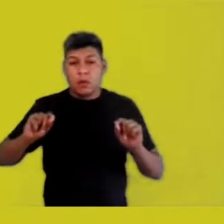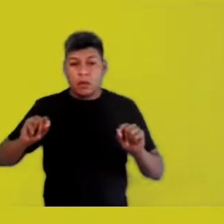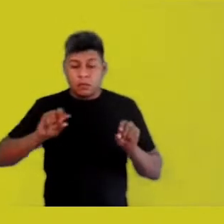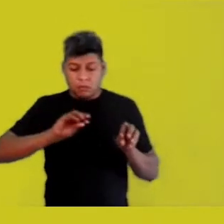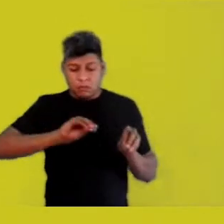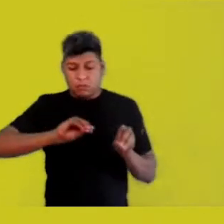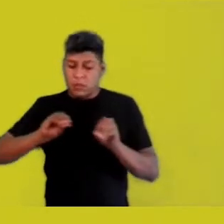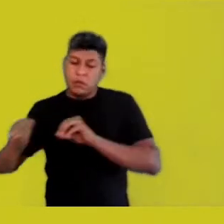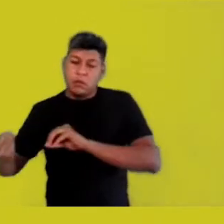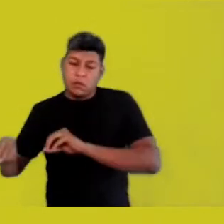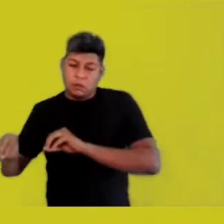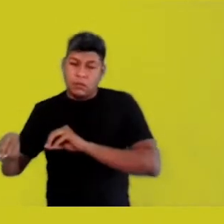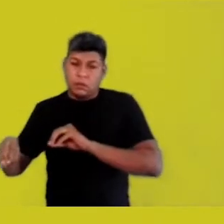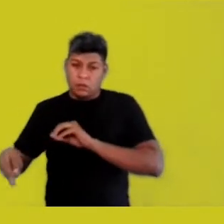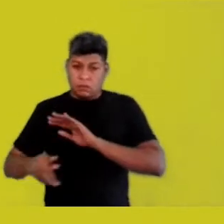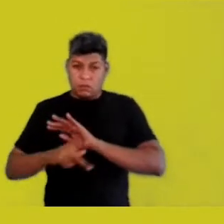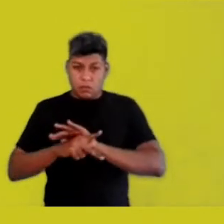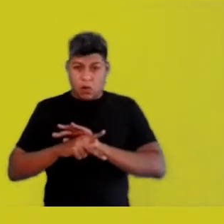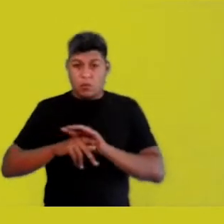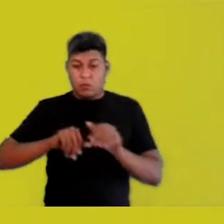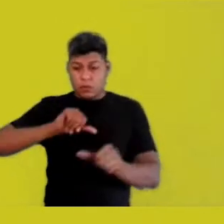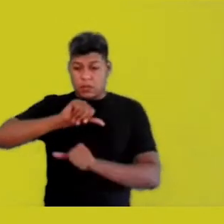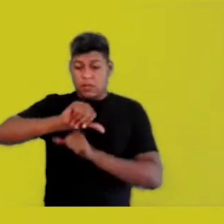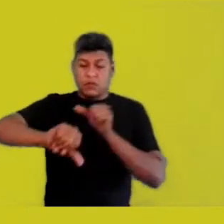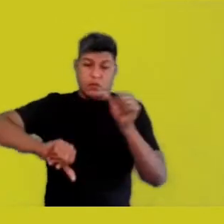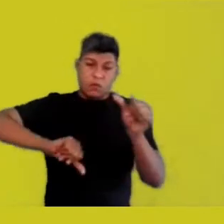a transformative interpretation of displacements.